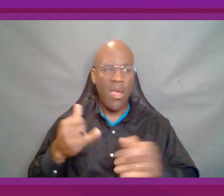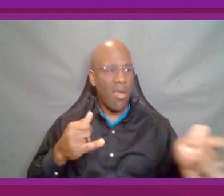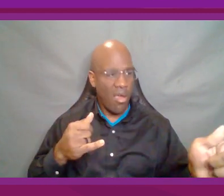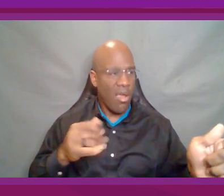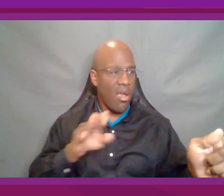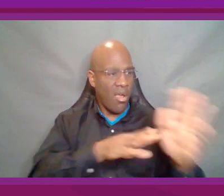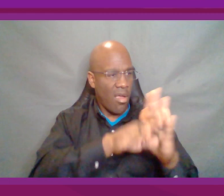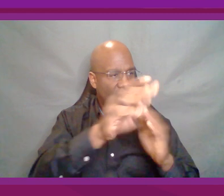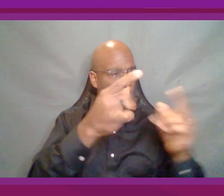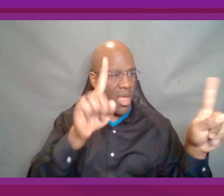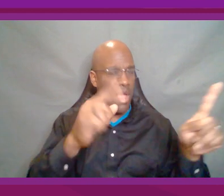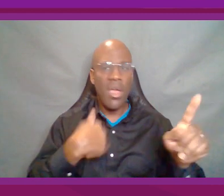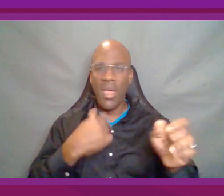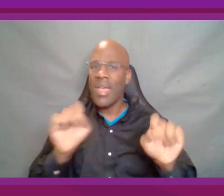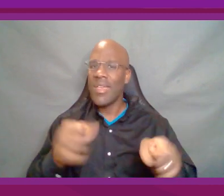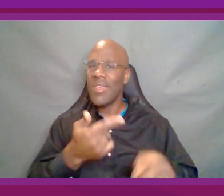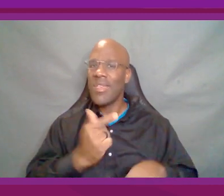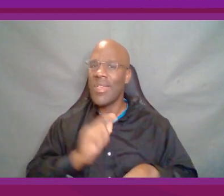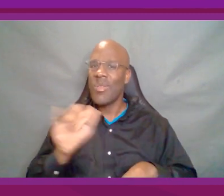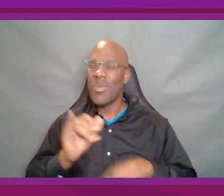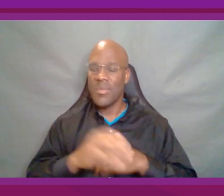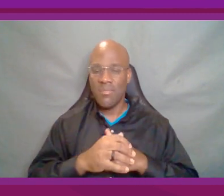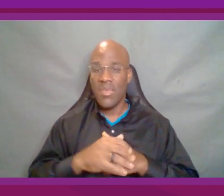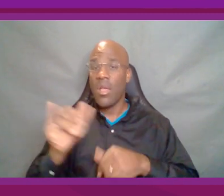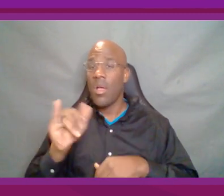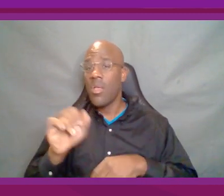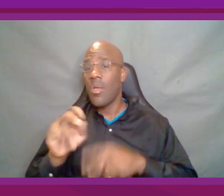And also then friends and families of people with disabilities feel they're